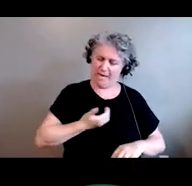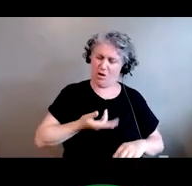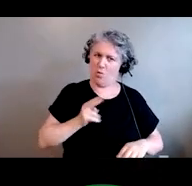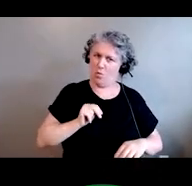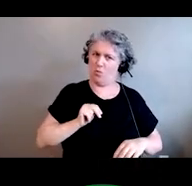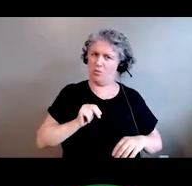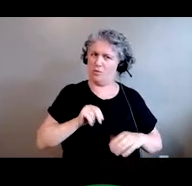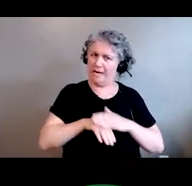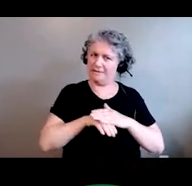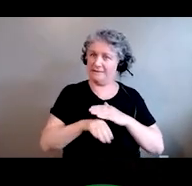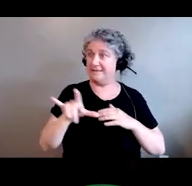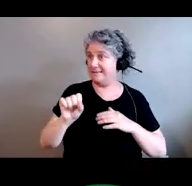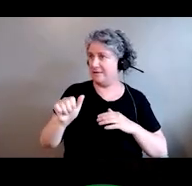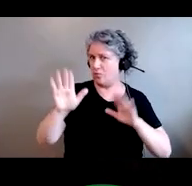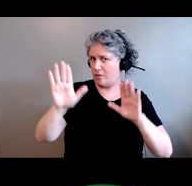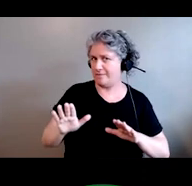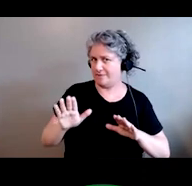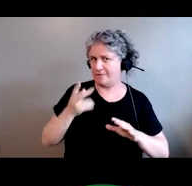I mean, it was a wonderful presentation she did a couple of days ago, I think, on the